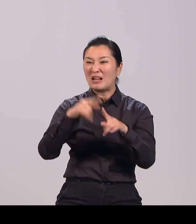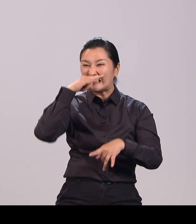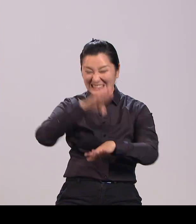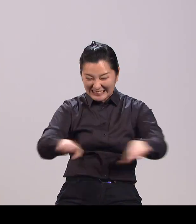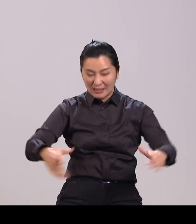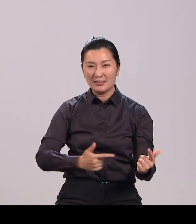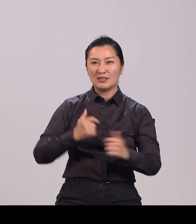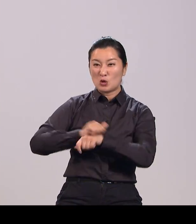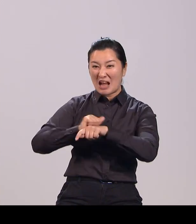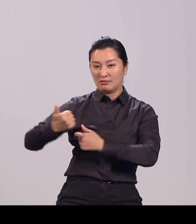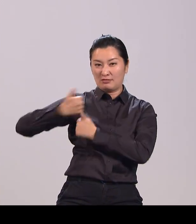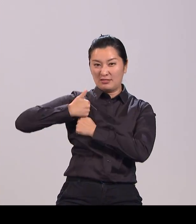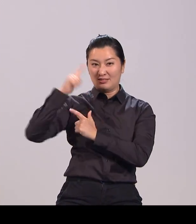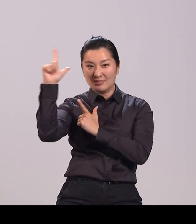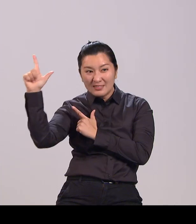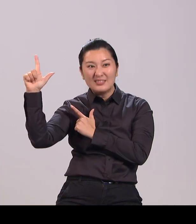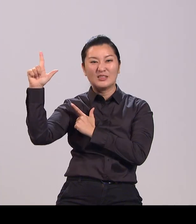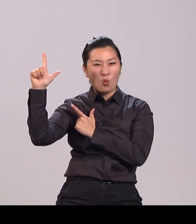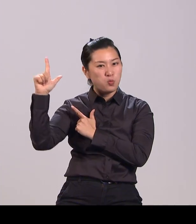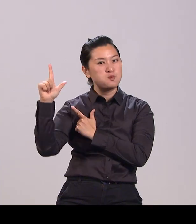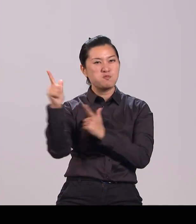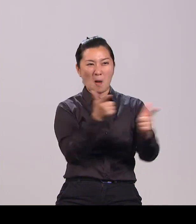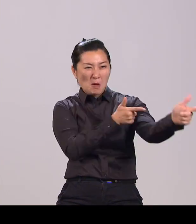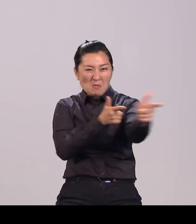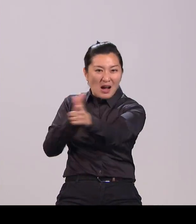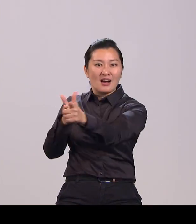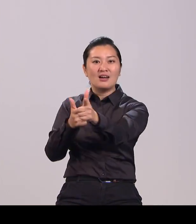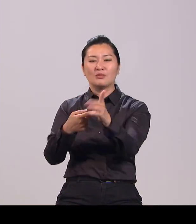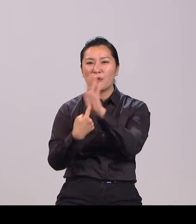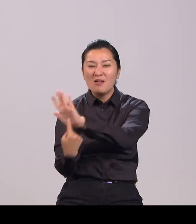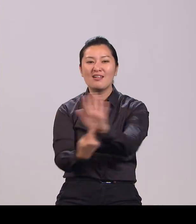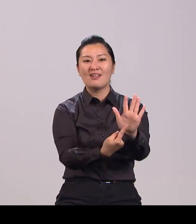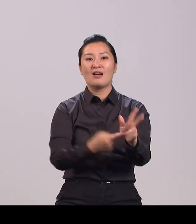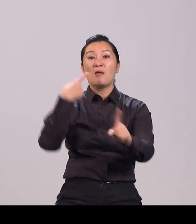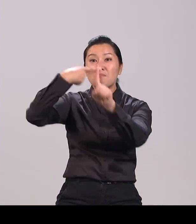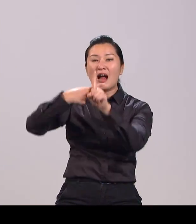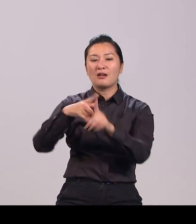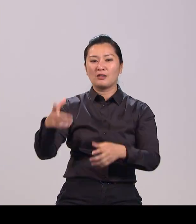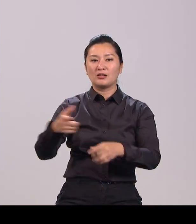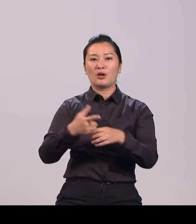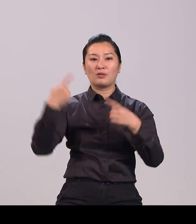and it shows the Malaysian and Indonesian fighters beheading hostages on the video